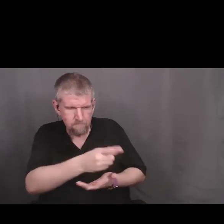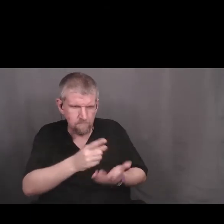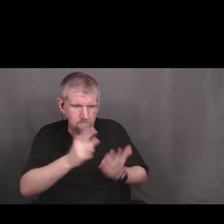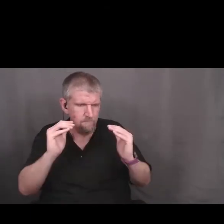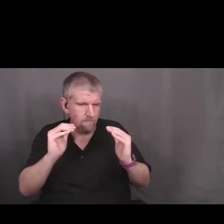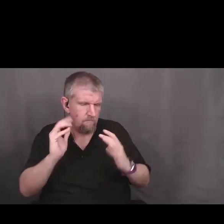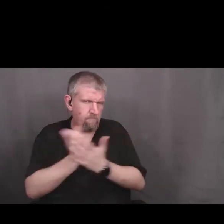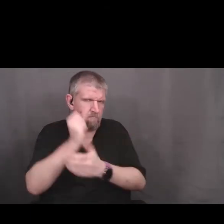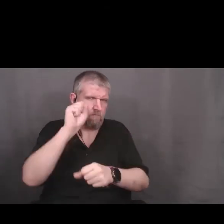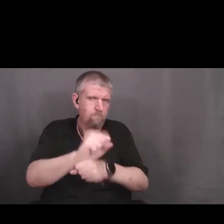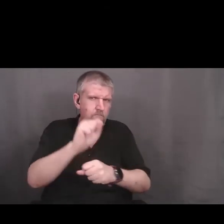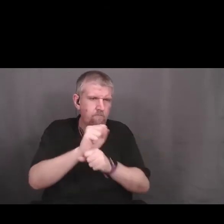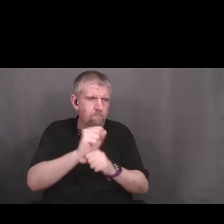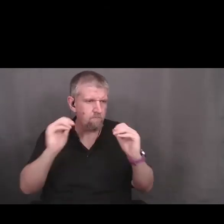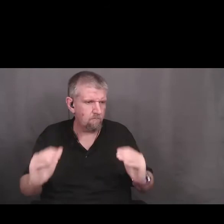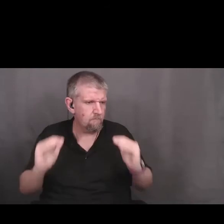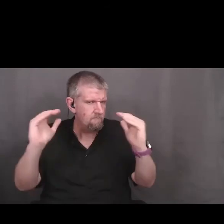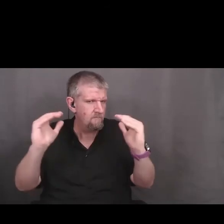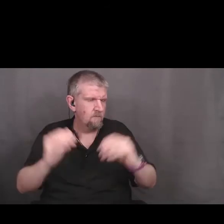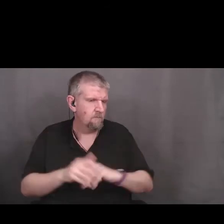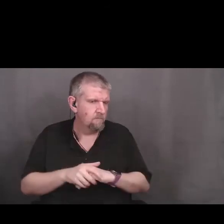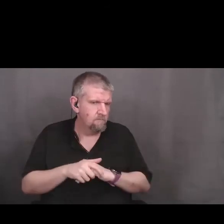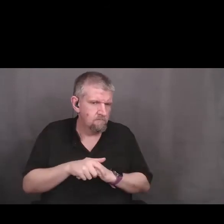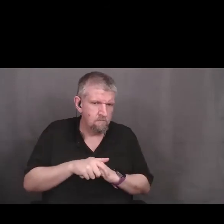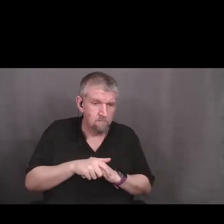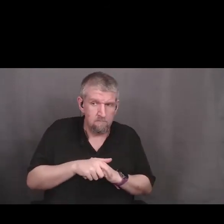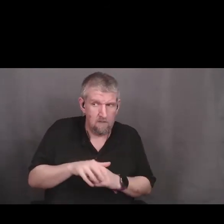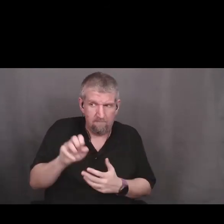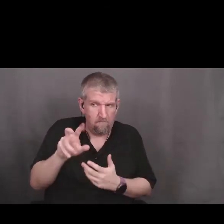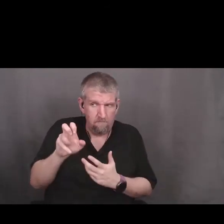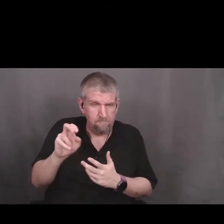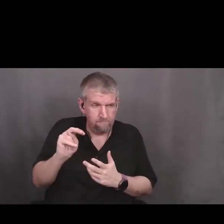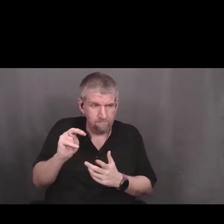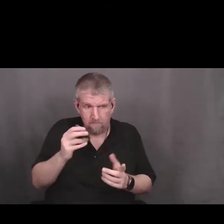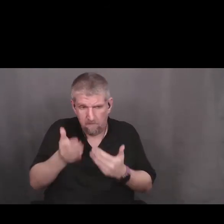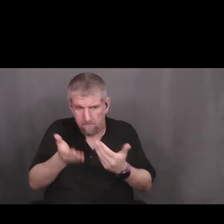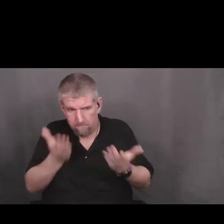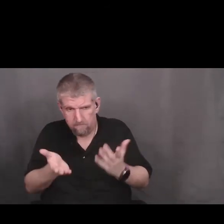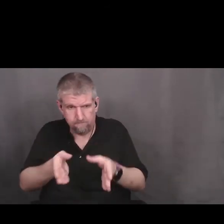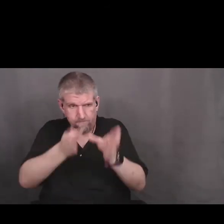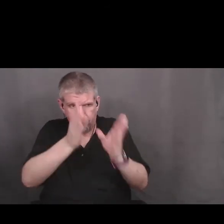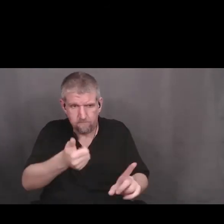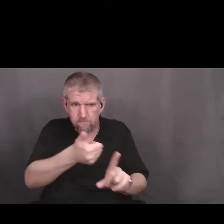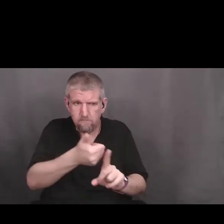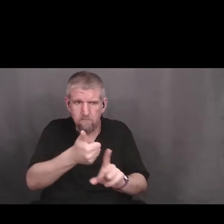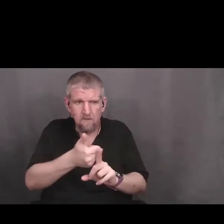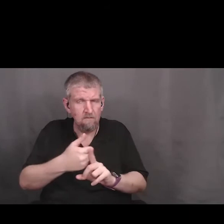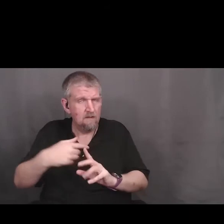that the applicant has in mind and even for those individuals that may have the most significant disabilities.